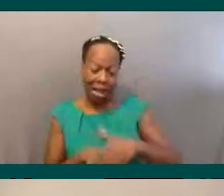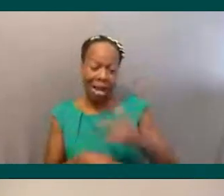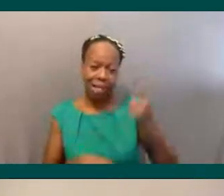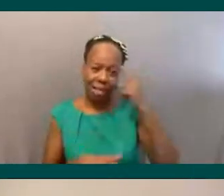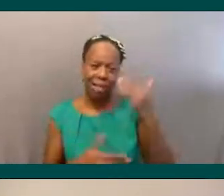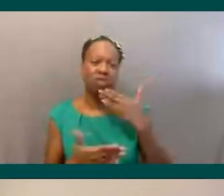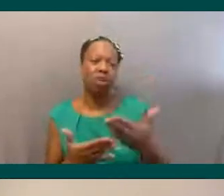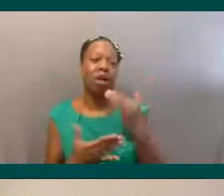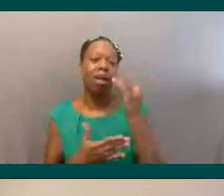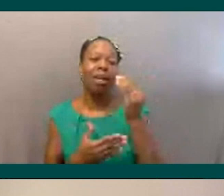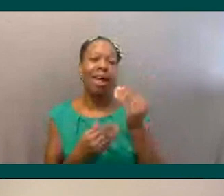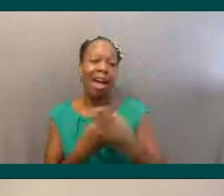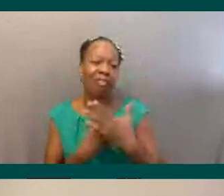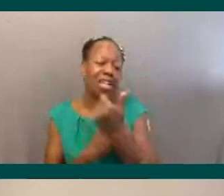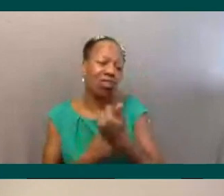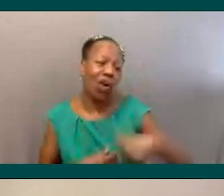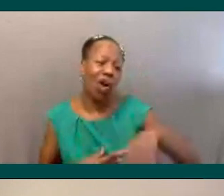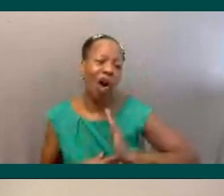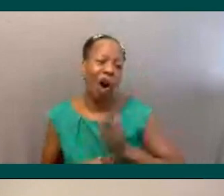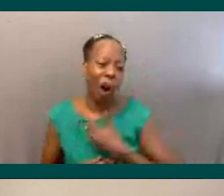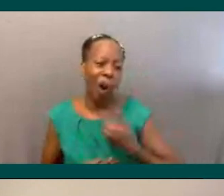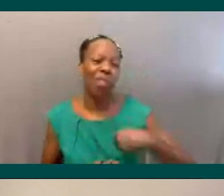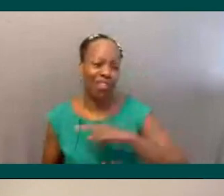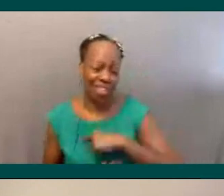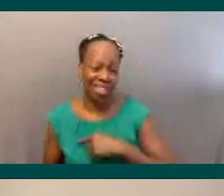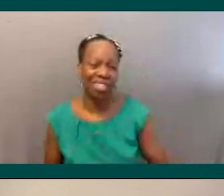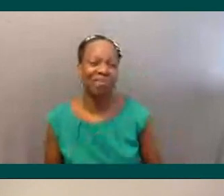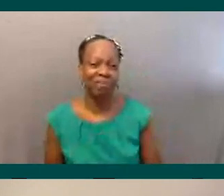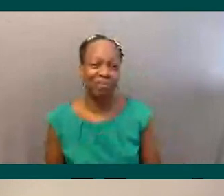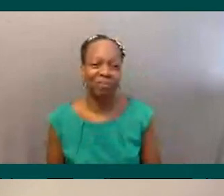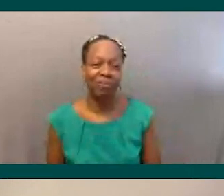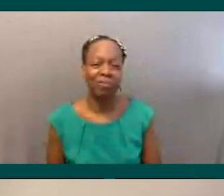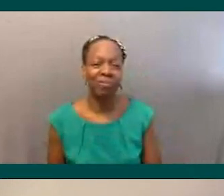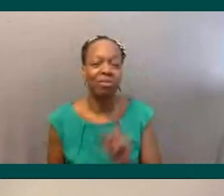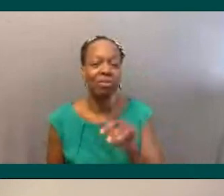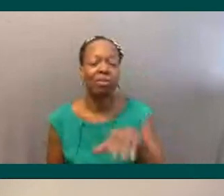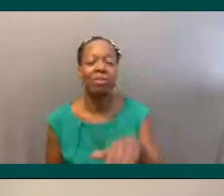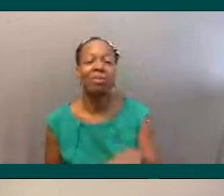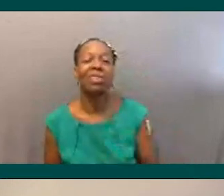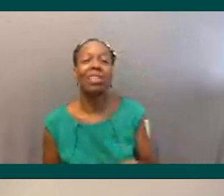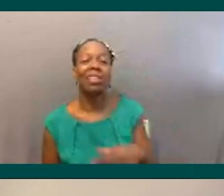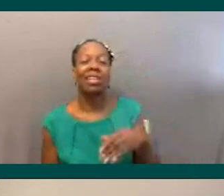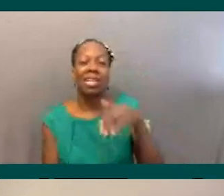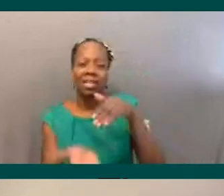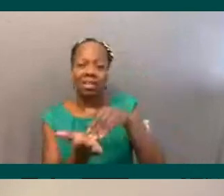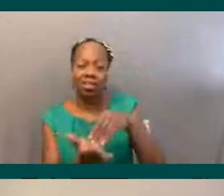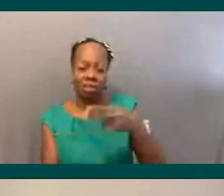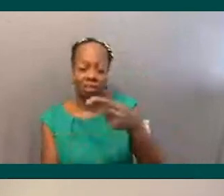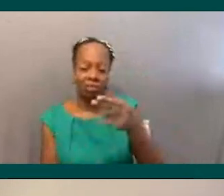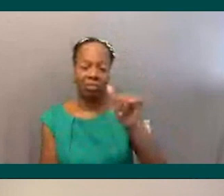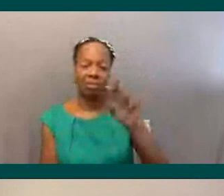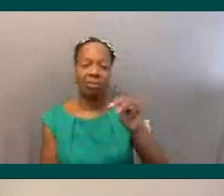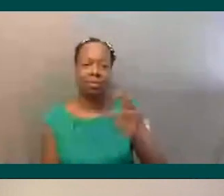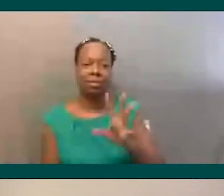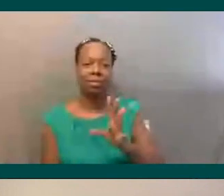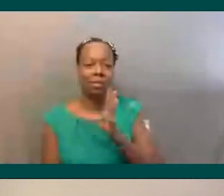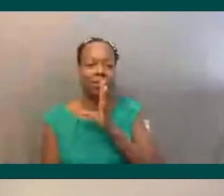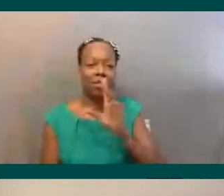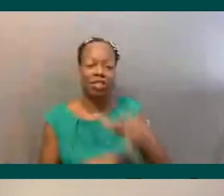So I think Dr. Hyman, spoke about a specific piece around the care team